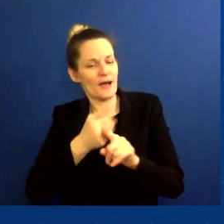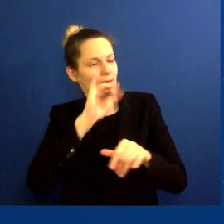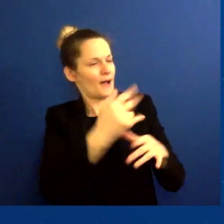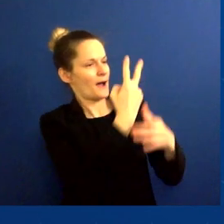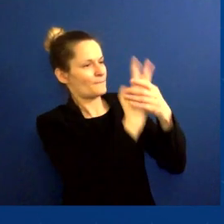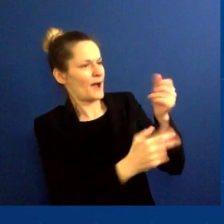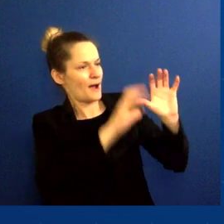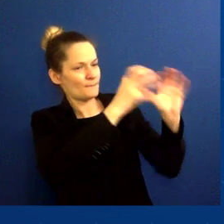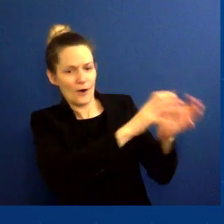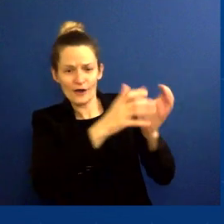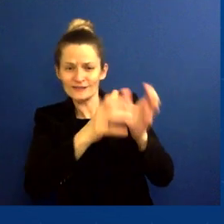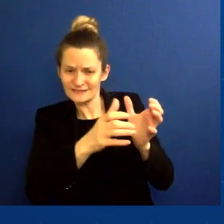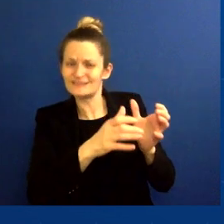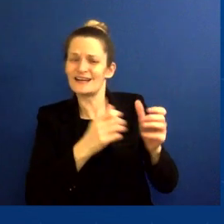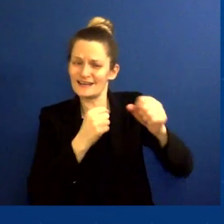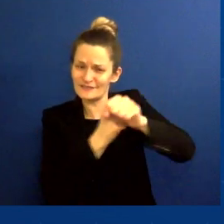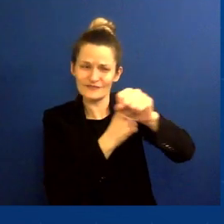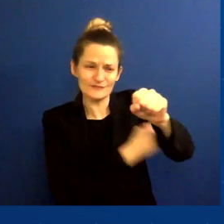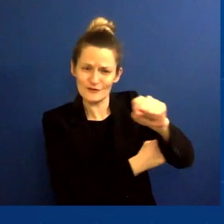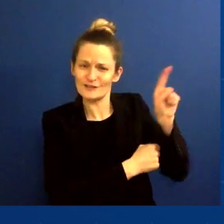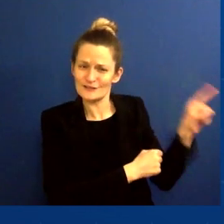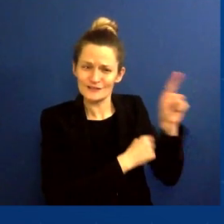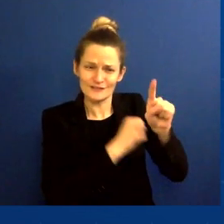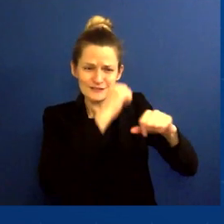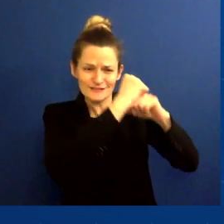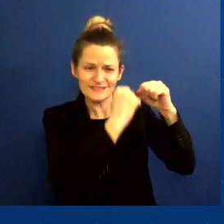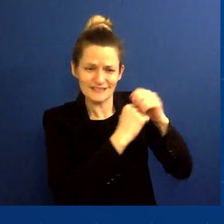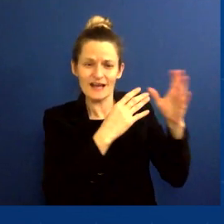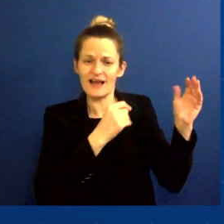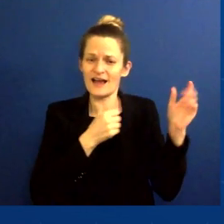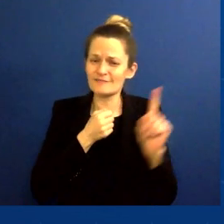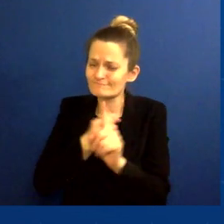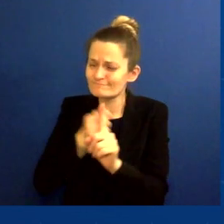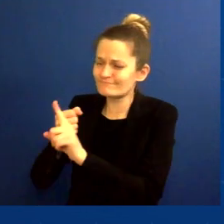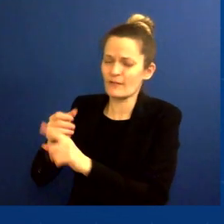He wants to see women and minorities working on the front lines of these projects